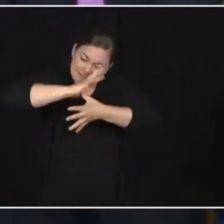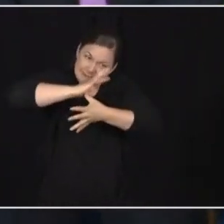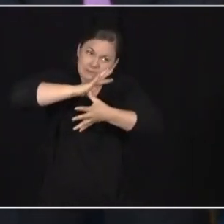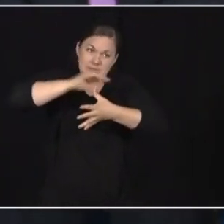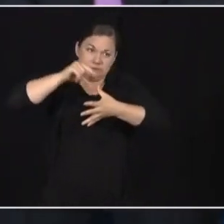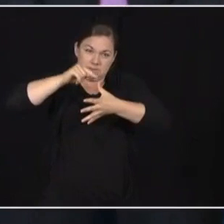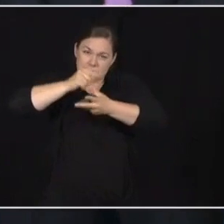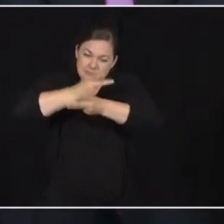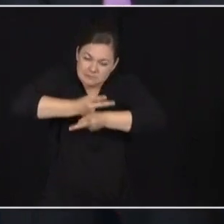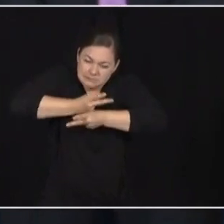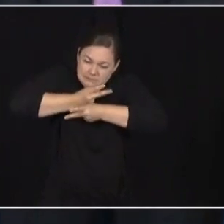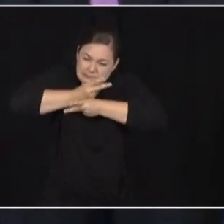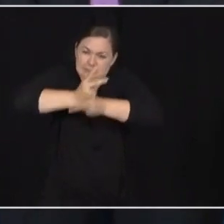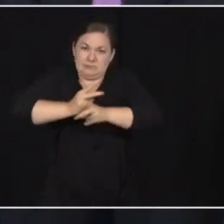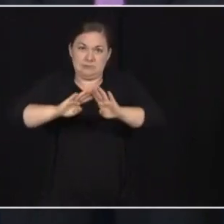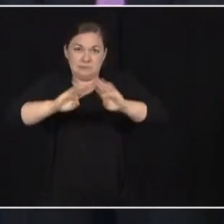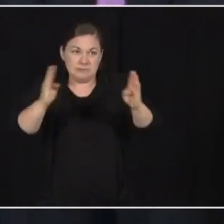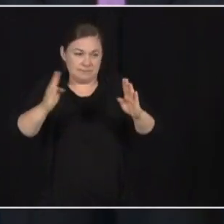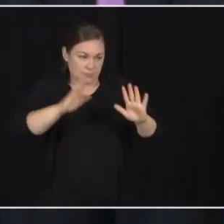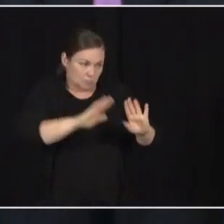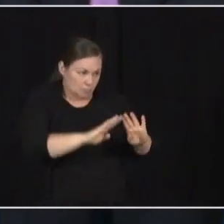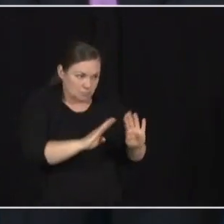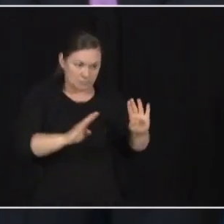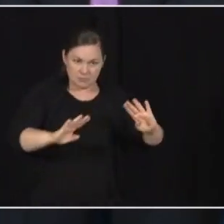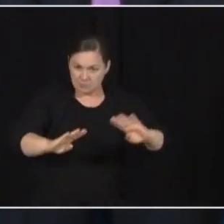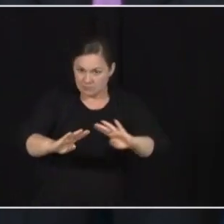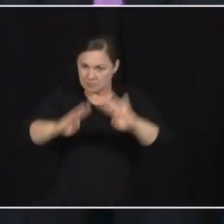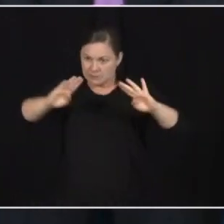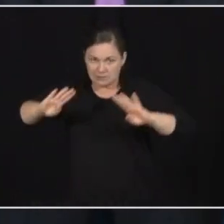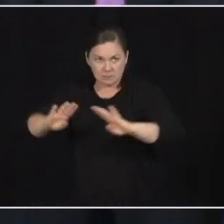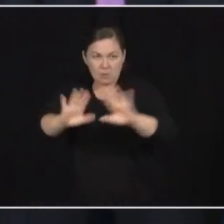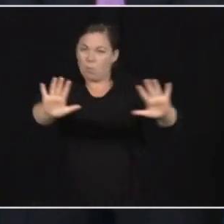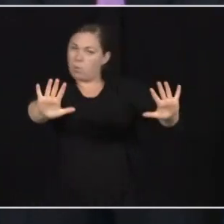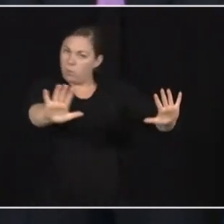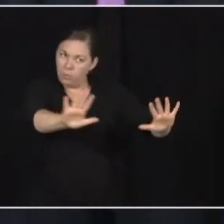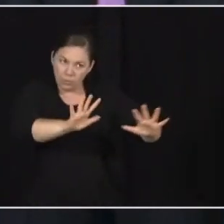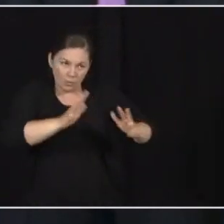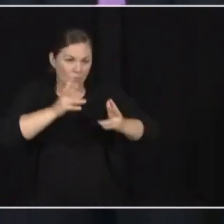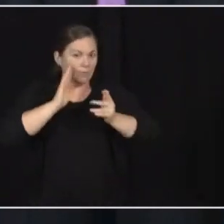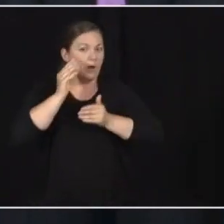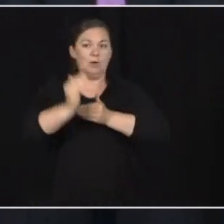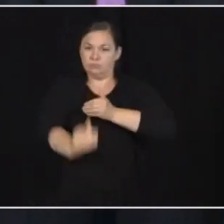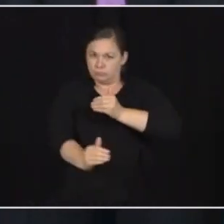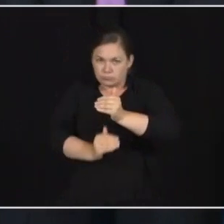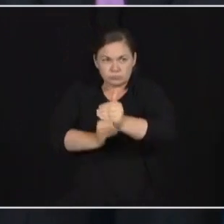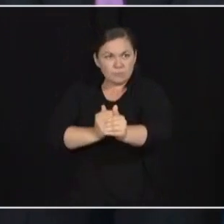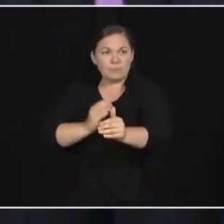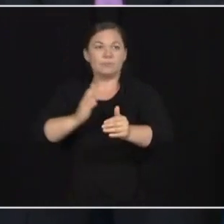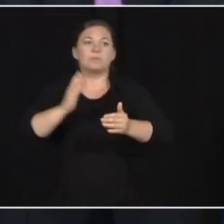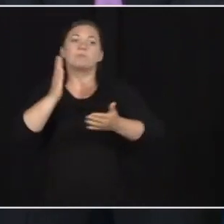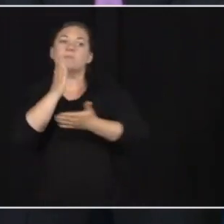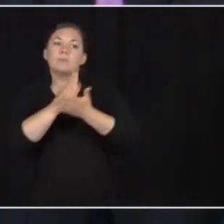open up safely and that's our number one concern. Safely and cautiously and when everyone goes and opens up we will